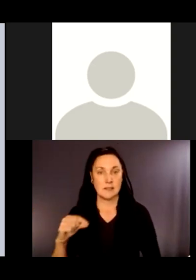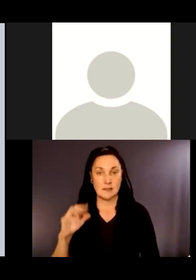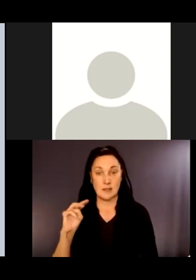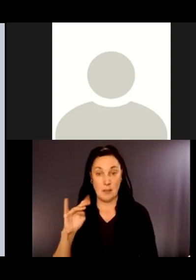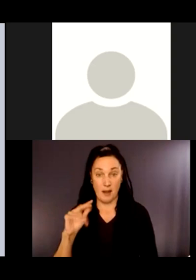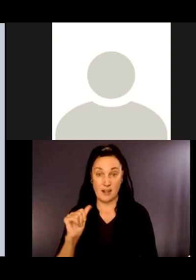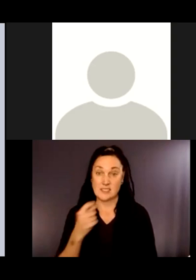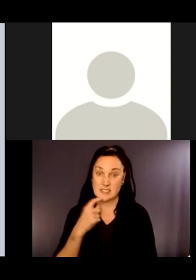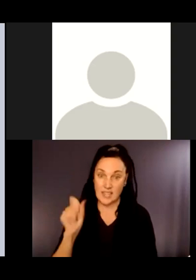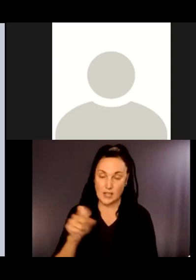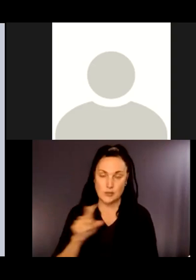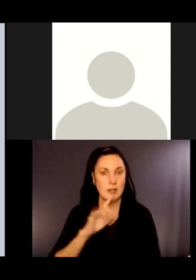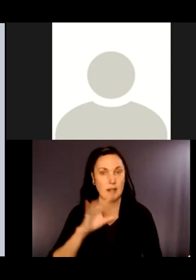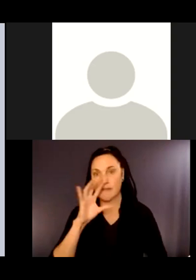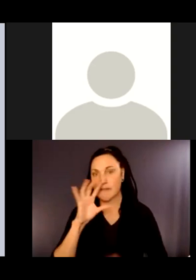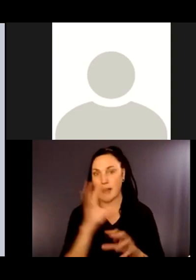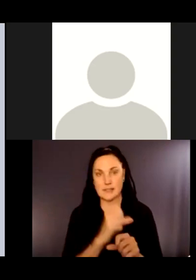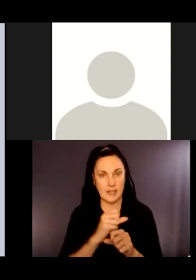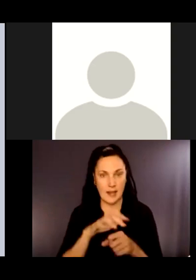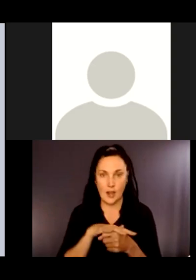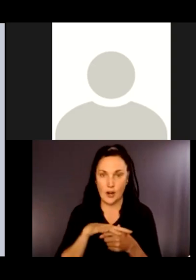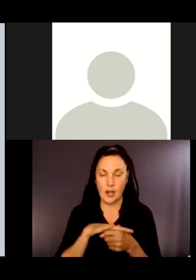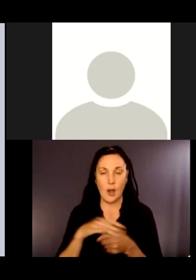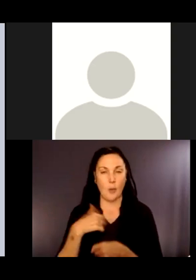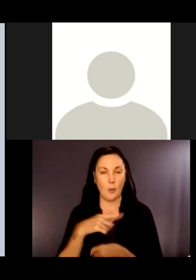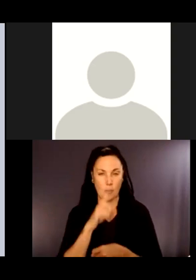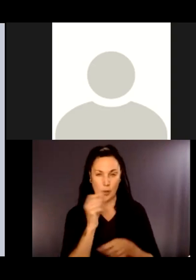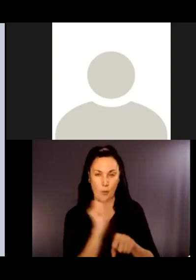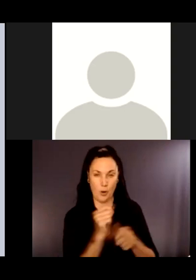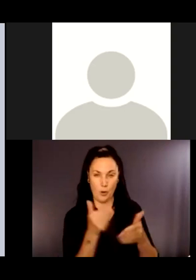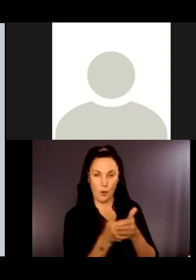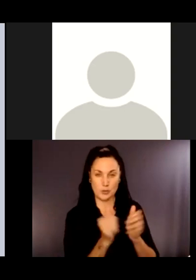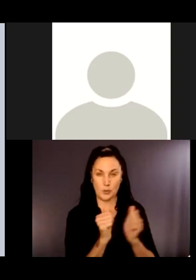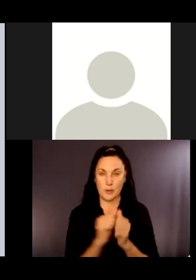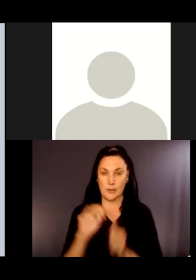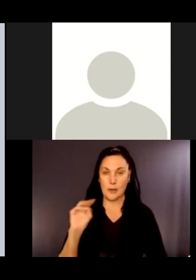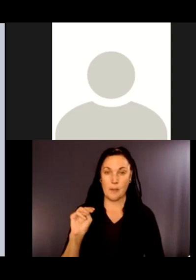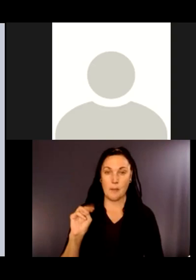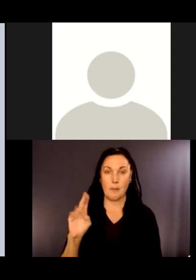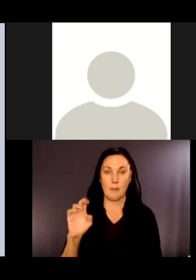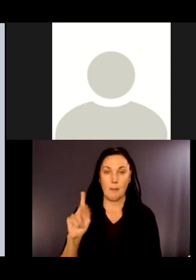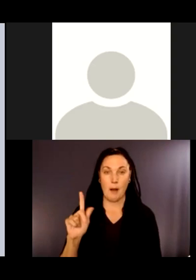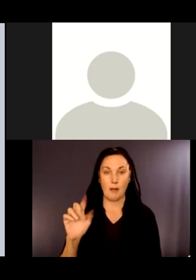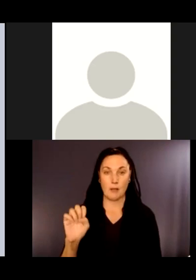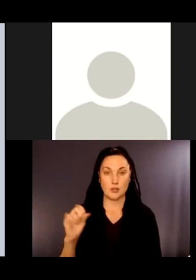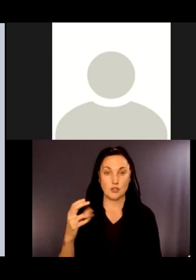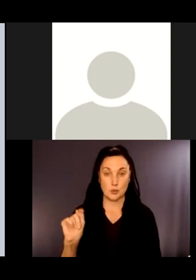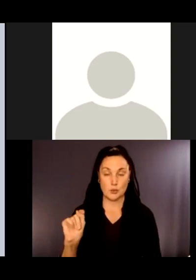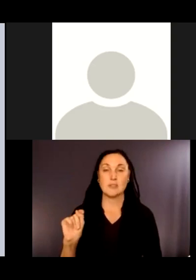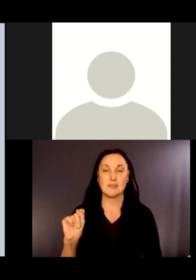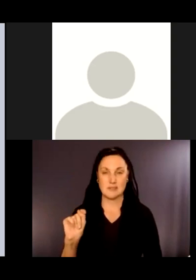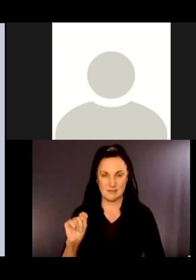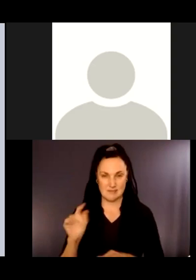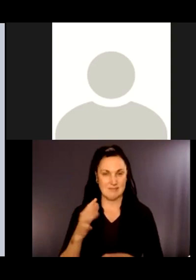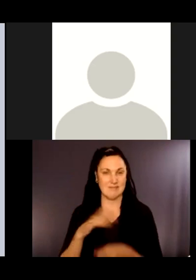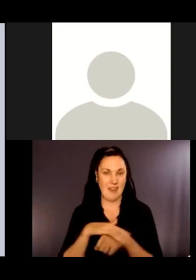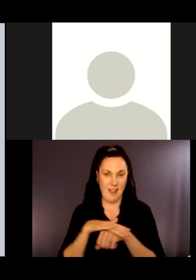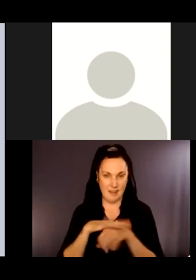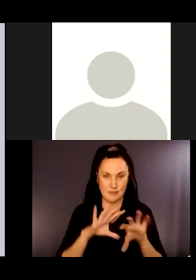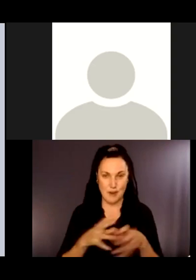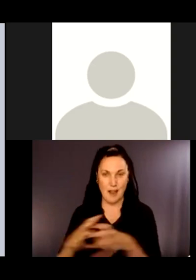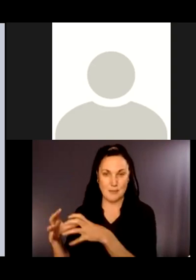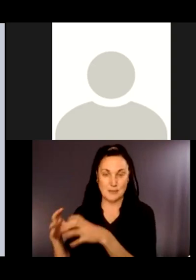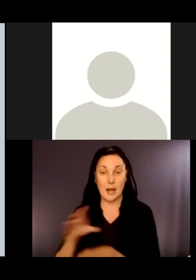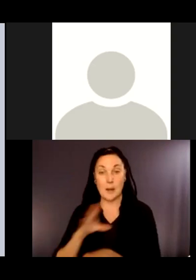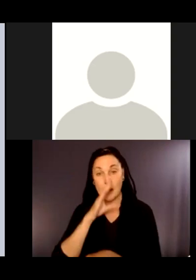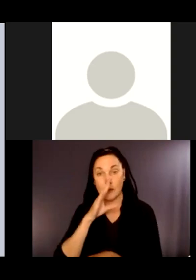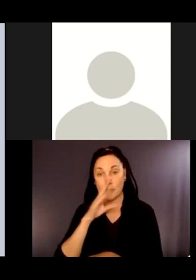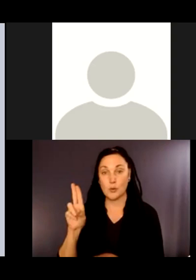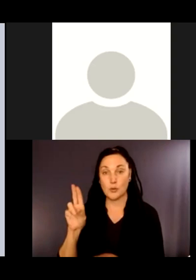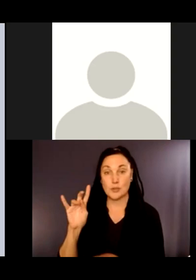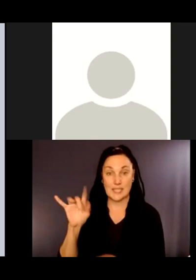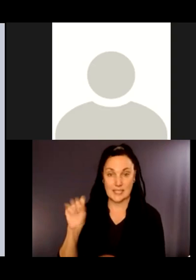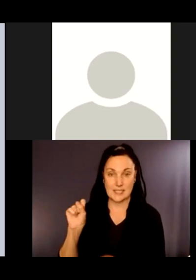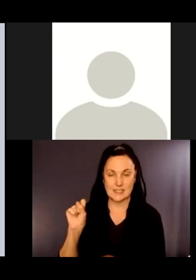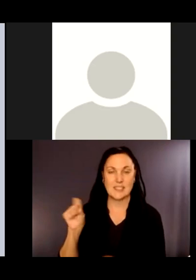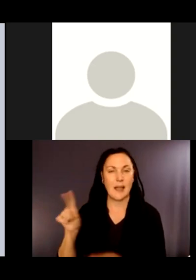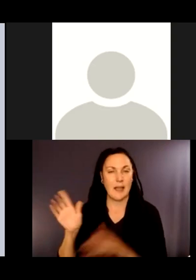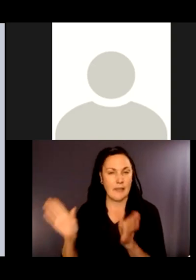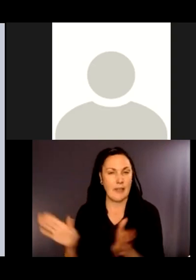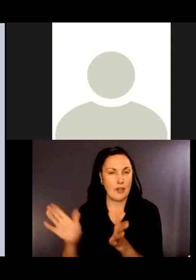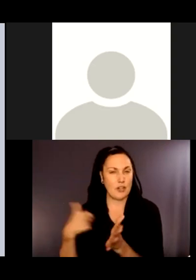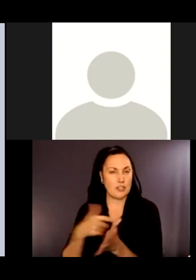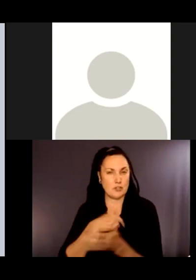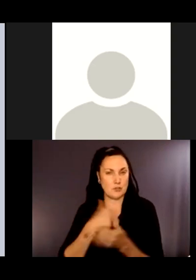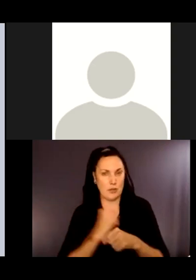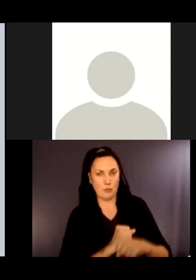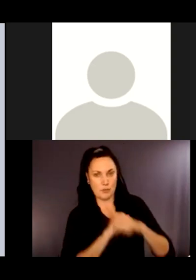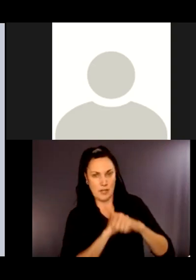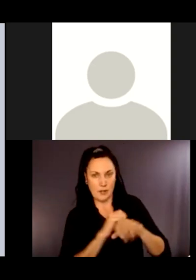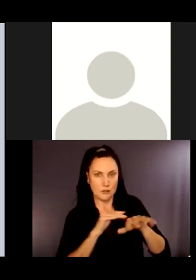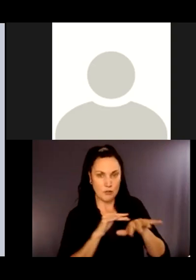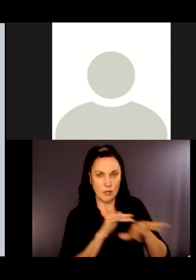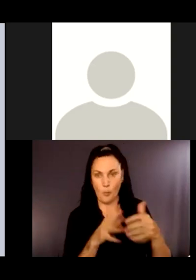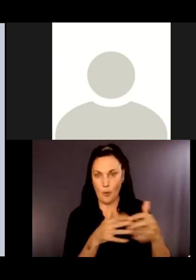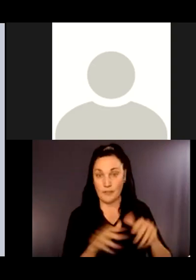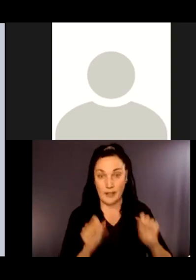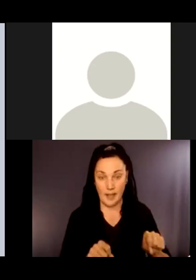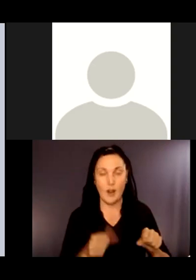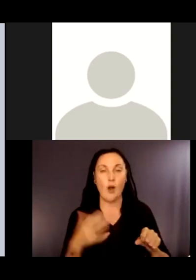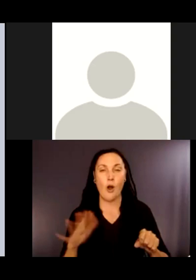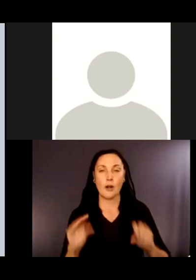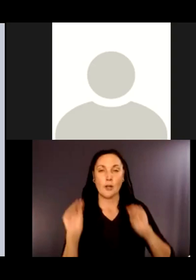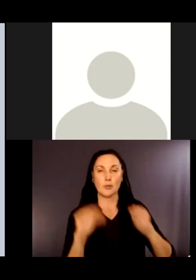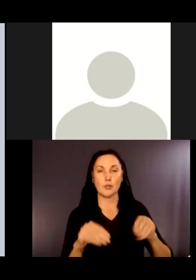been working very closely both with the Muckleshoot Tribes and